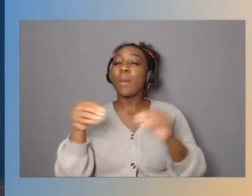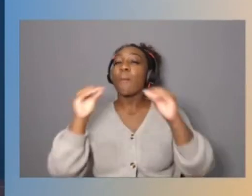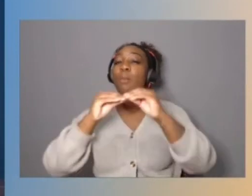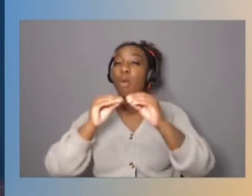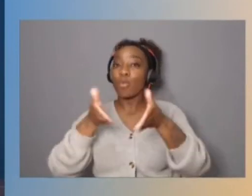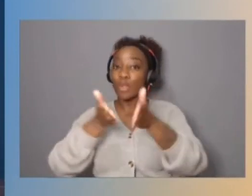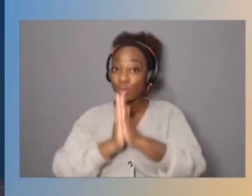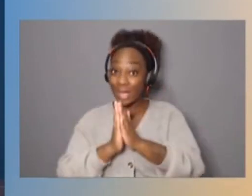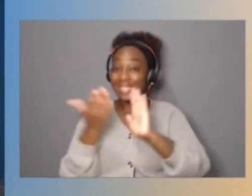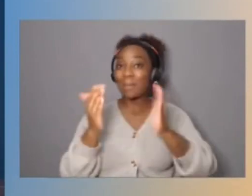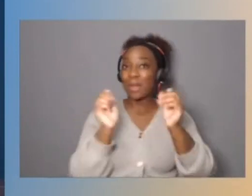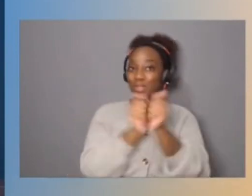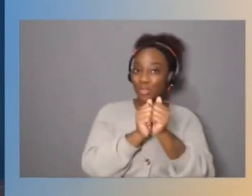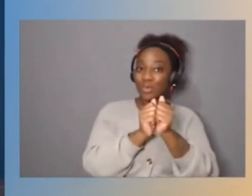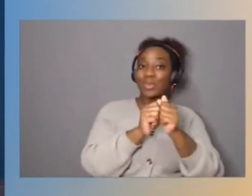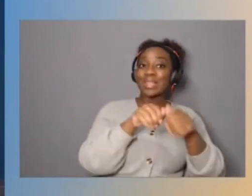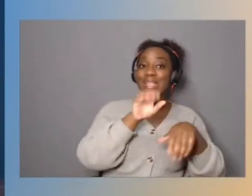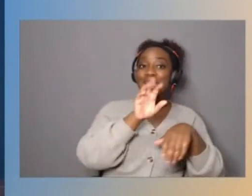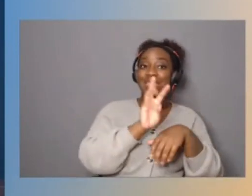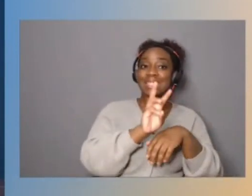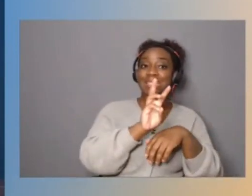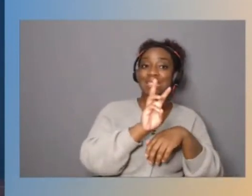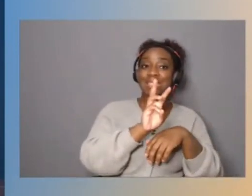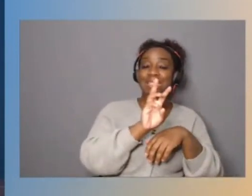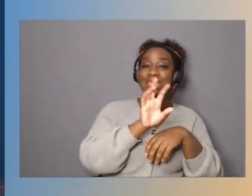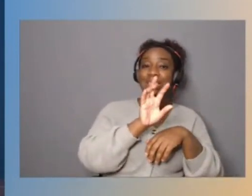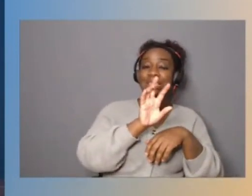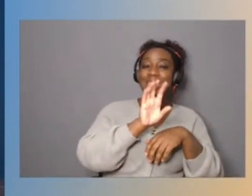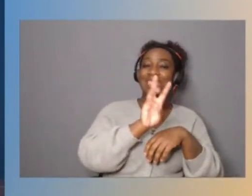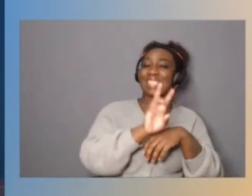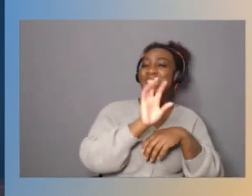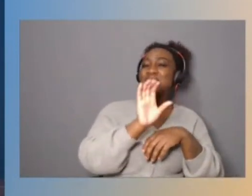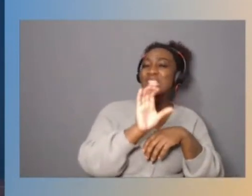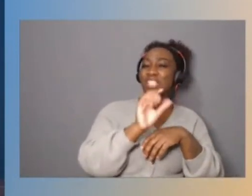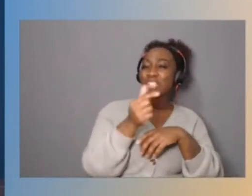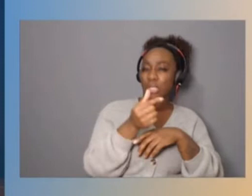These improvements are pretty significant here. I think another customer is that